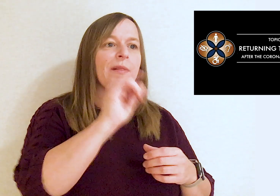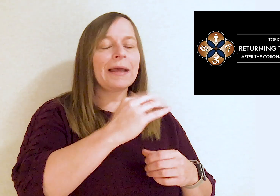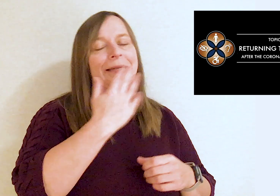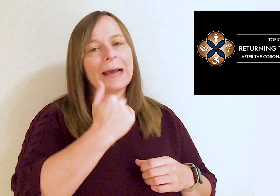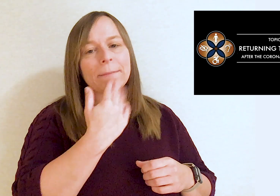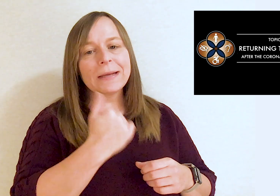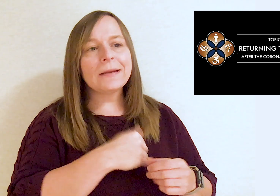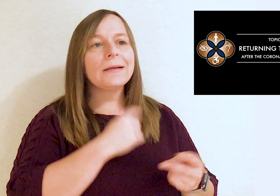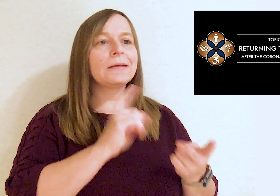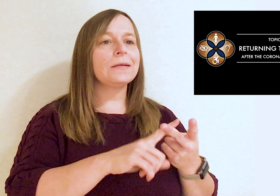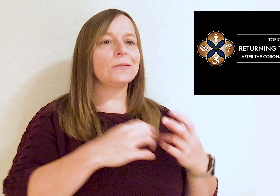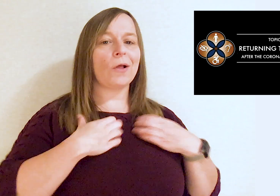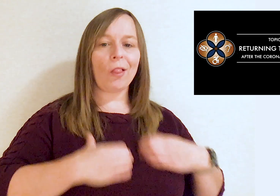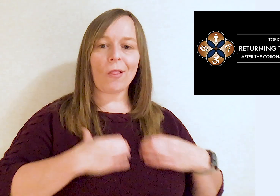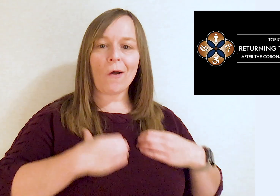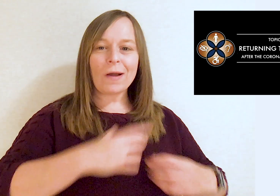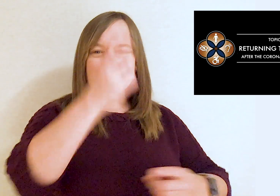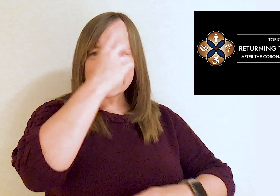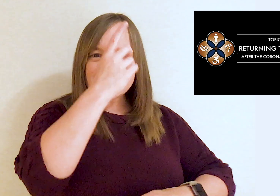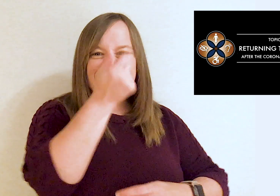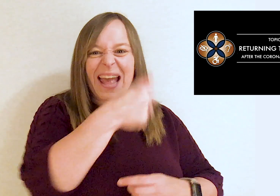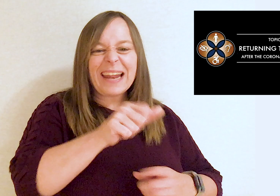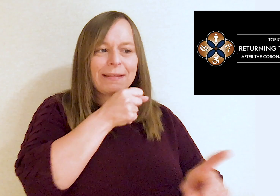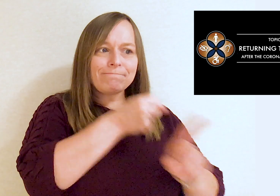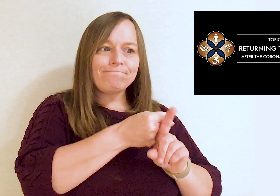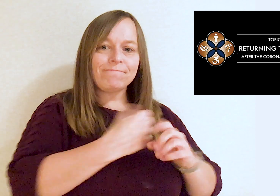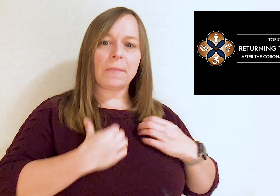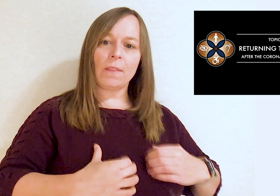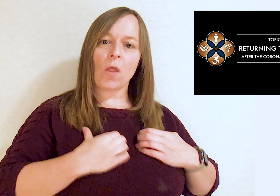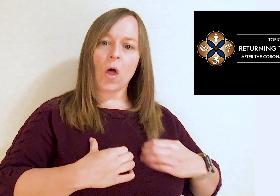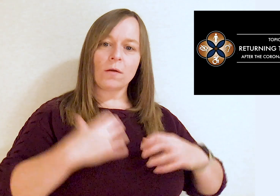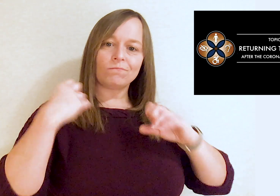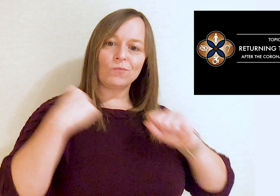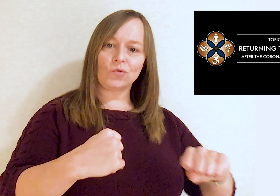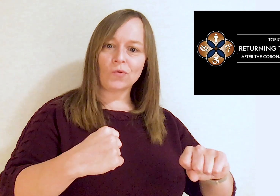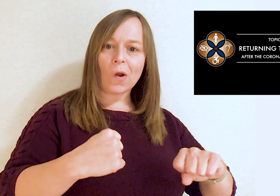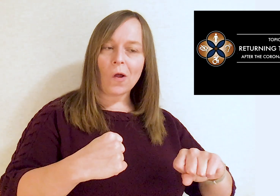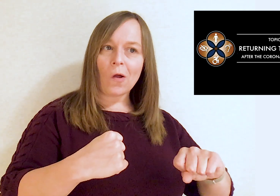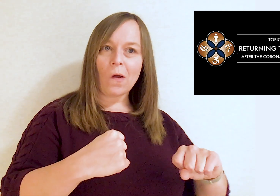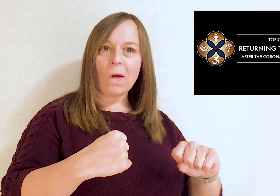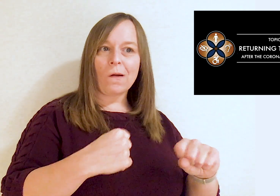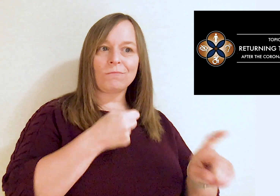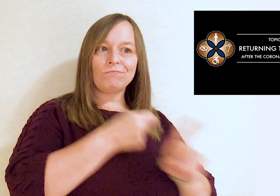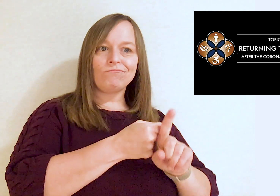things like diabetes, mono disease and any impacts on the ability to have